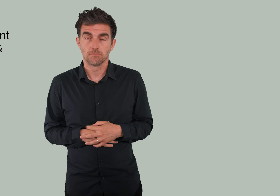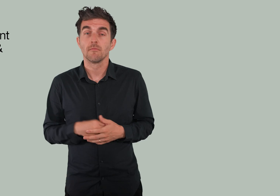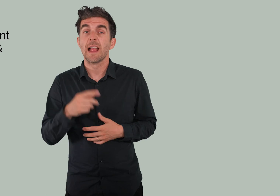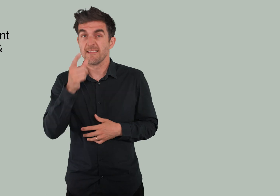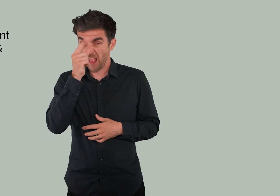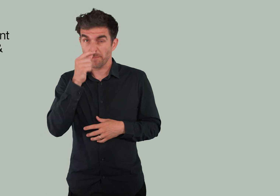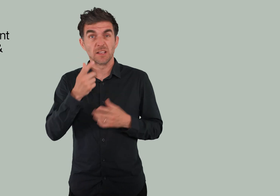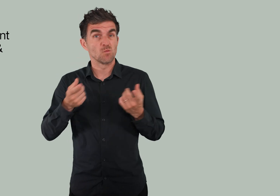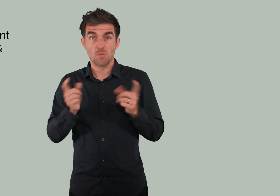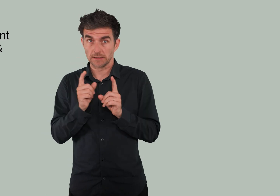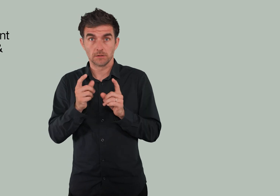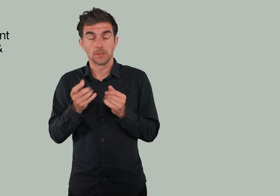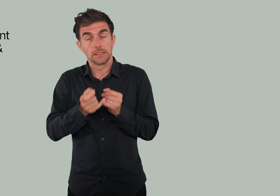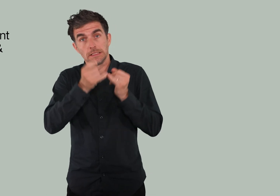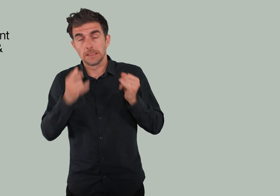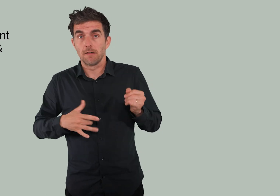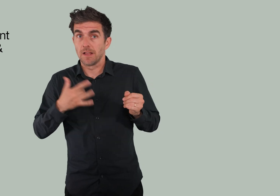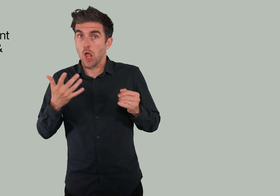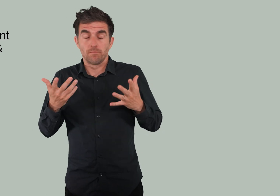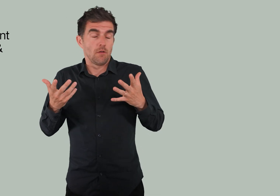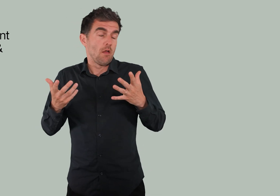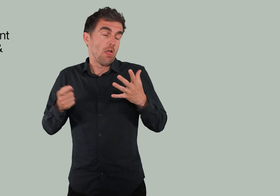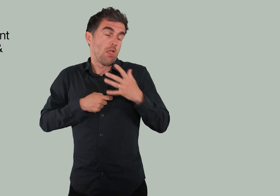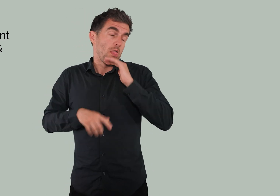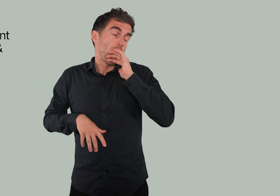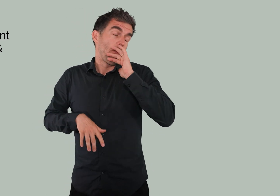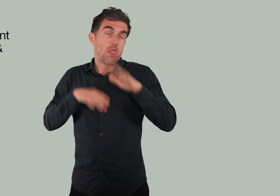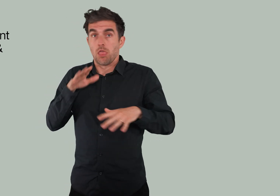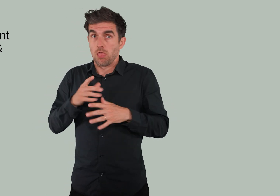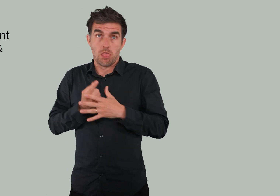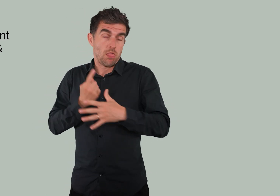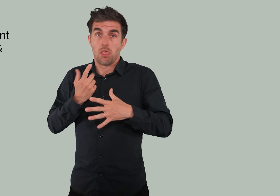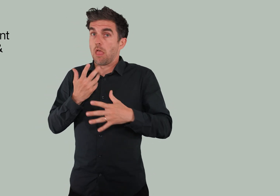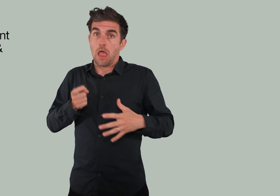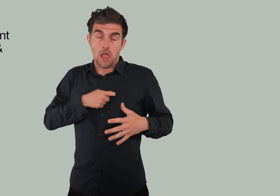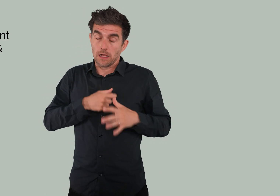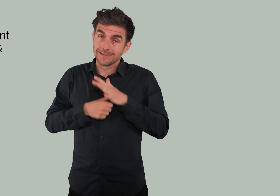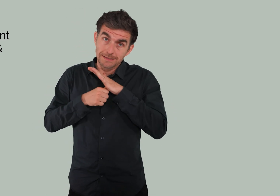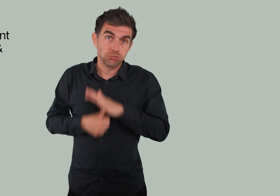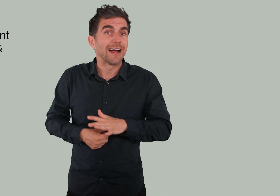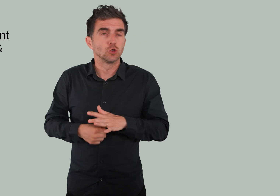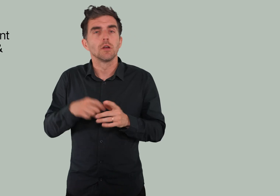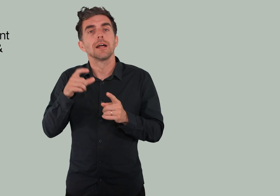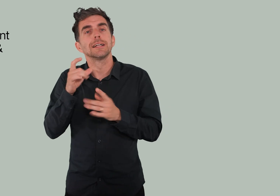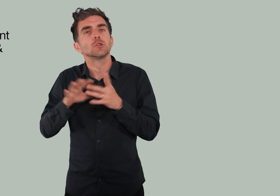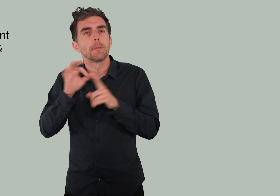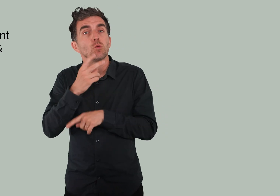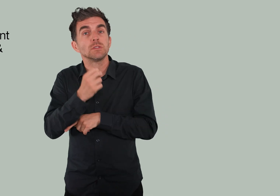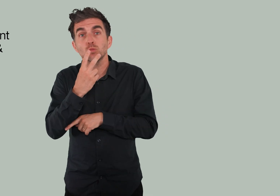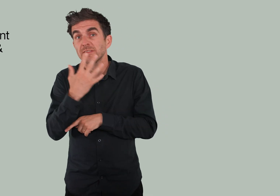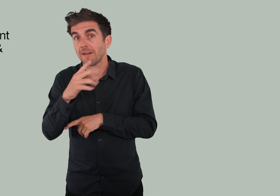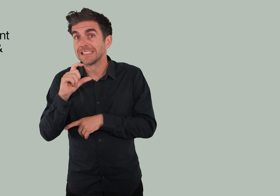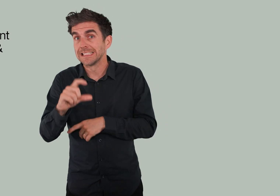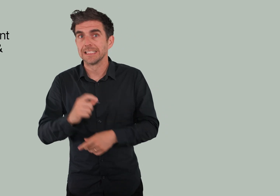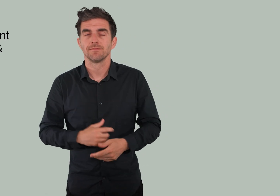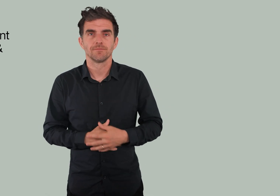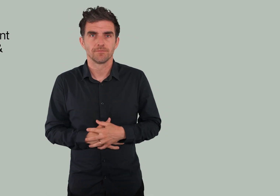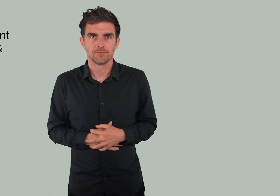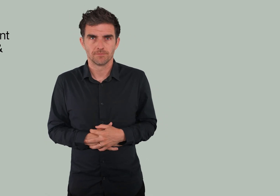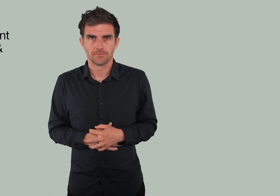This can exacerbate feelings of impotence, anxiety and depression (DWP, 2025c).